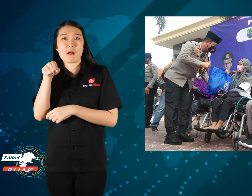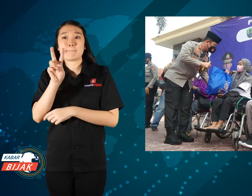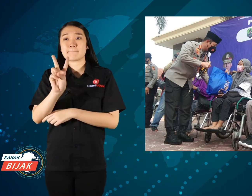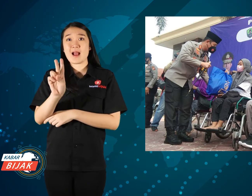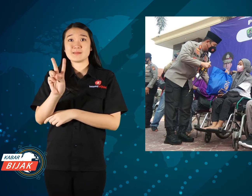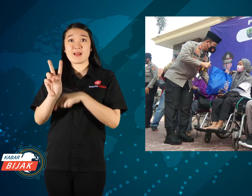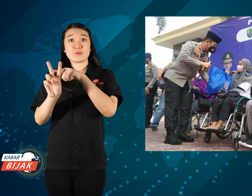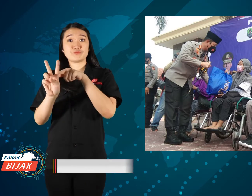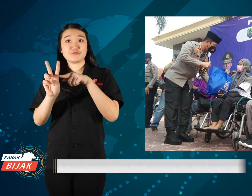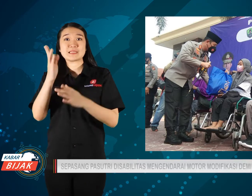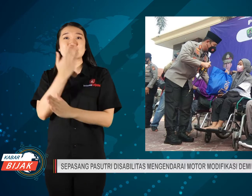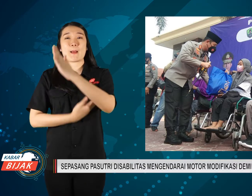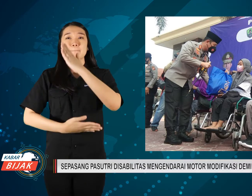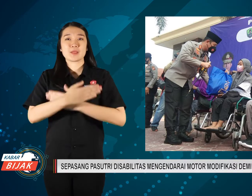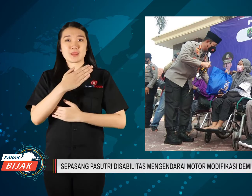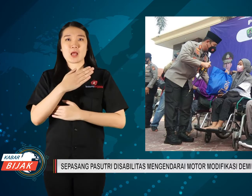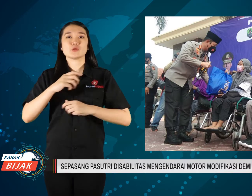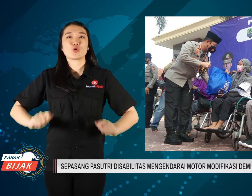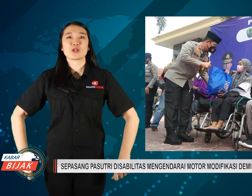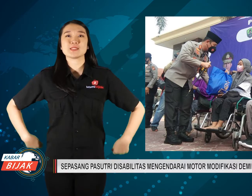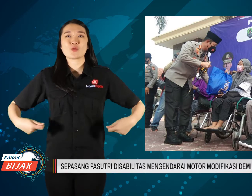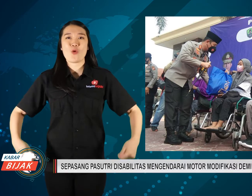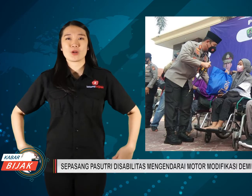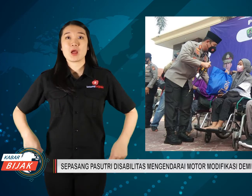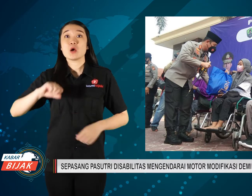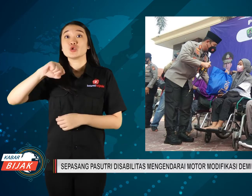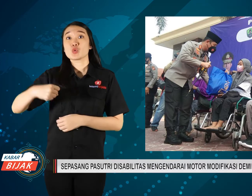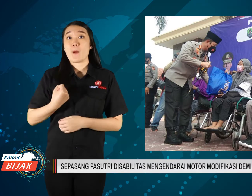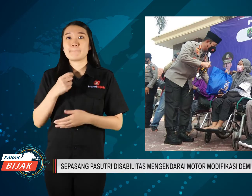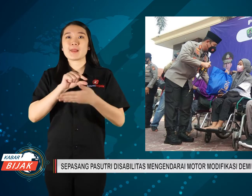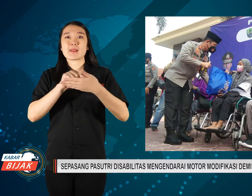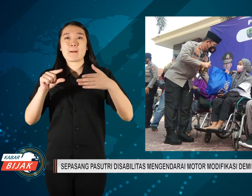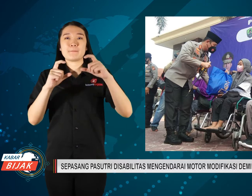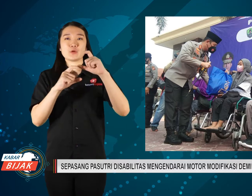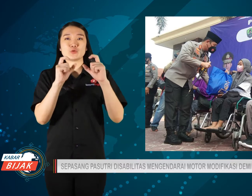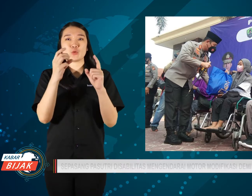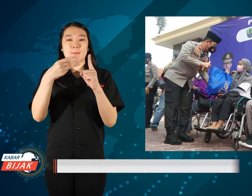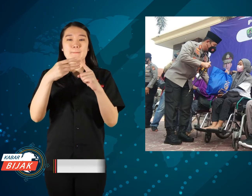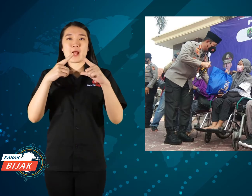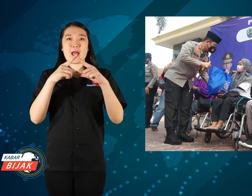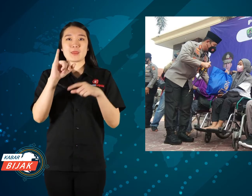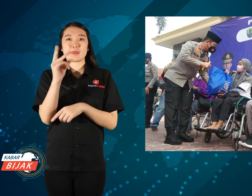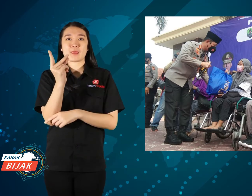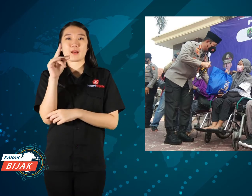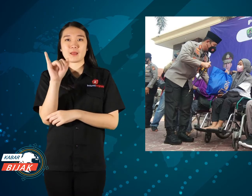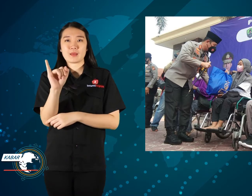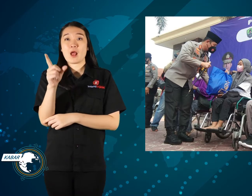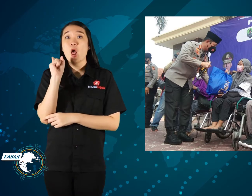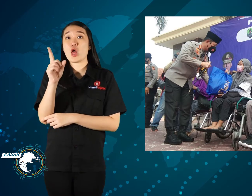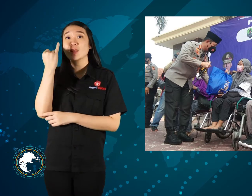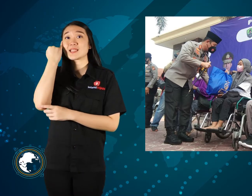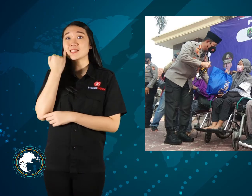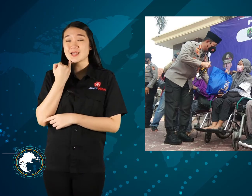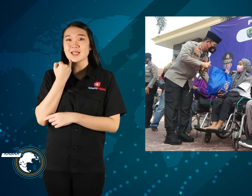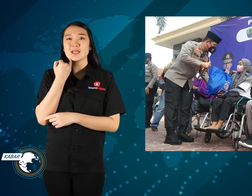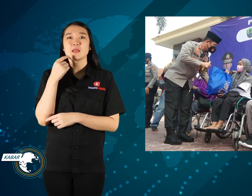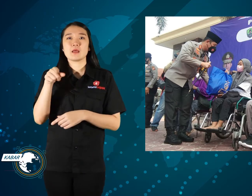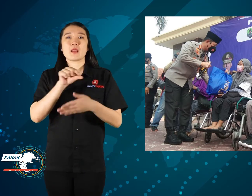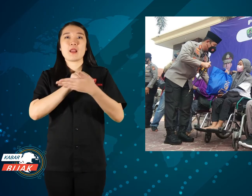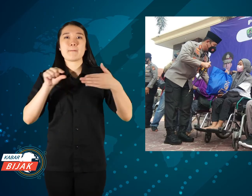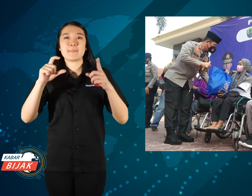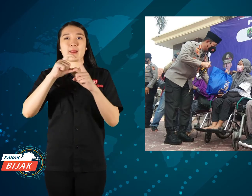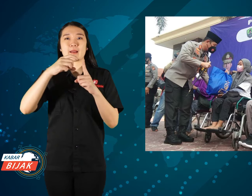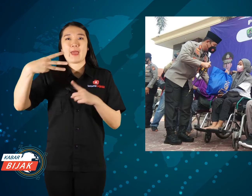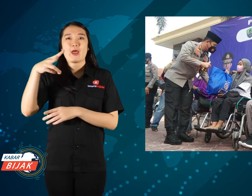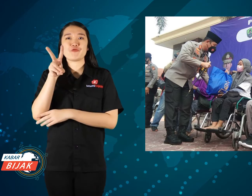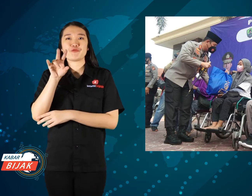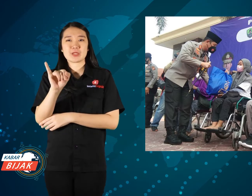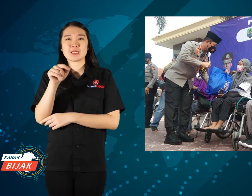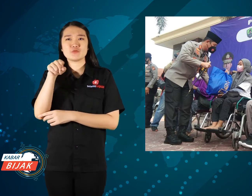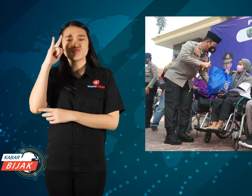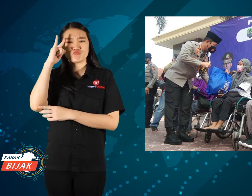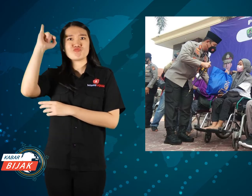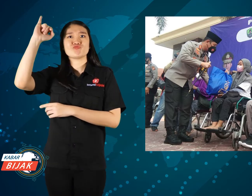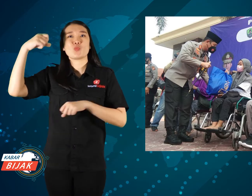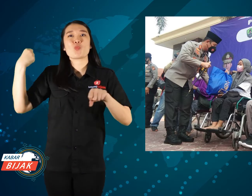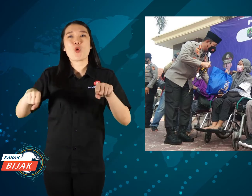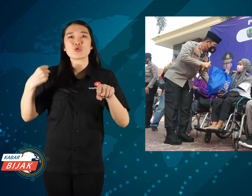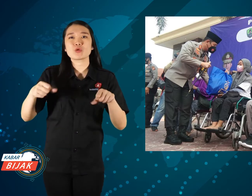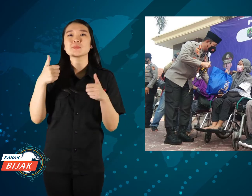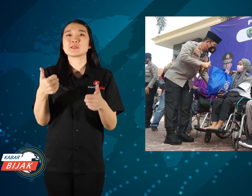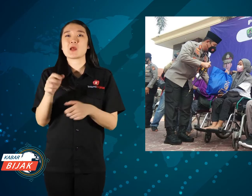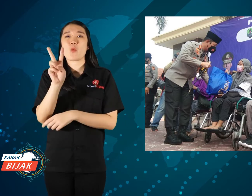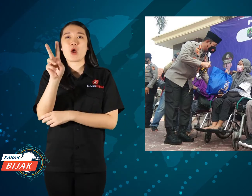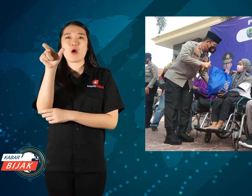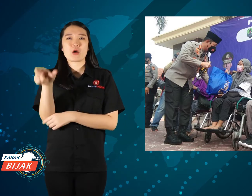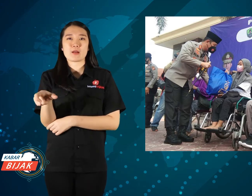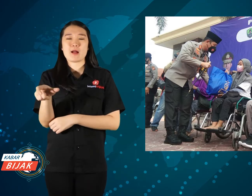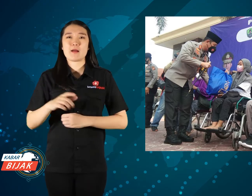This wheelchair-disabled couple husband named Subairi and this wife named Devi had the idea of a motorbike that could fit 2 people.